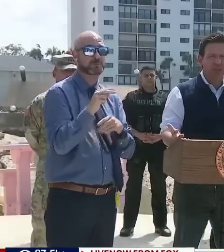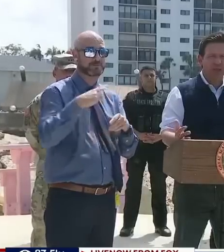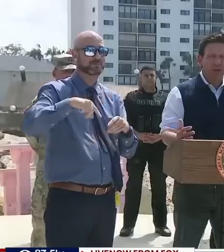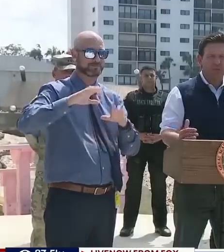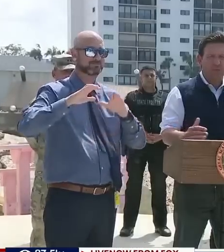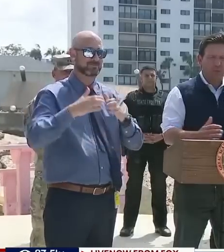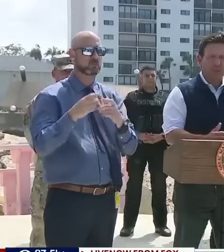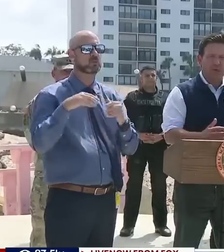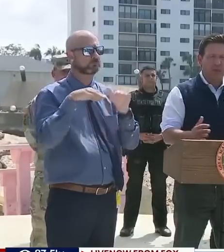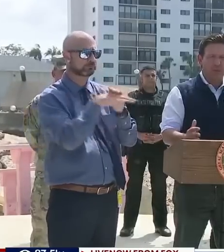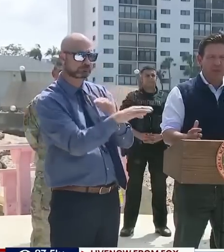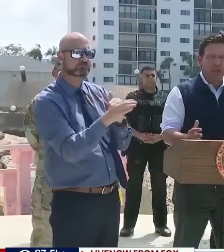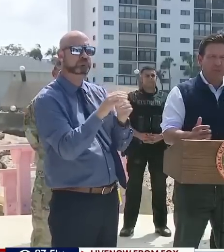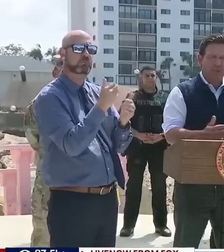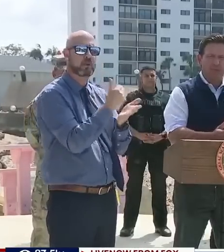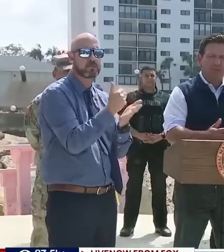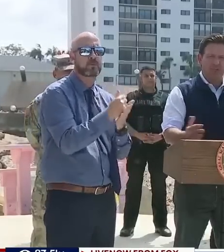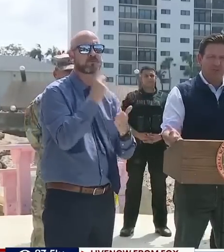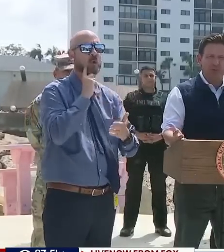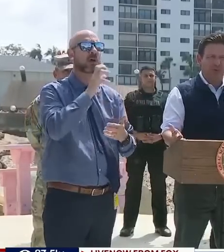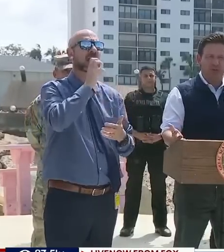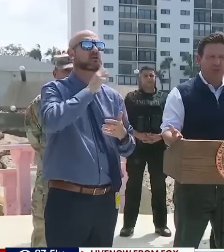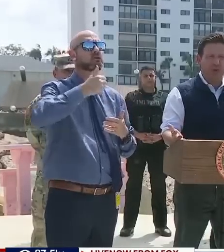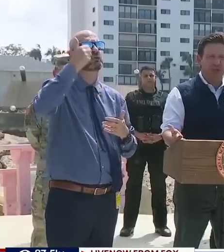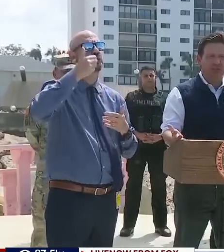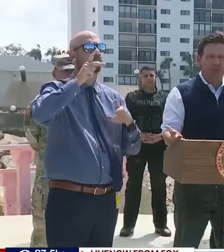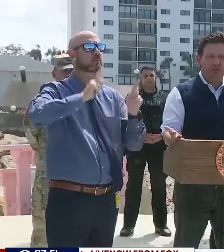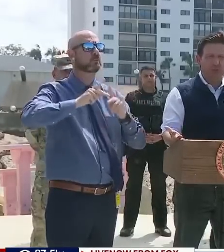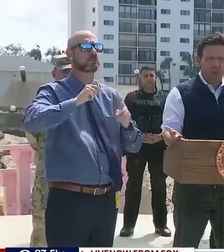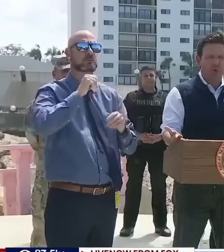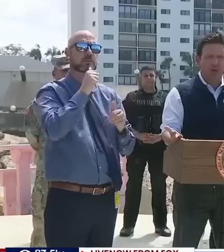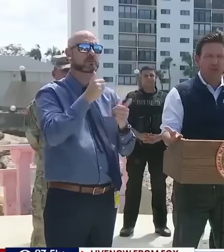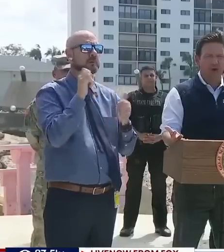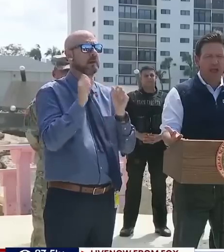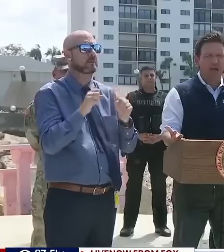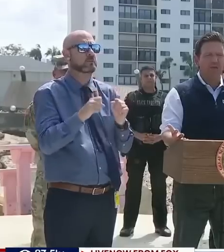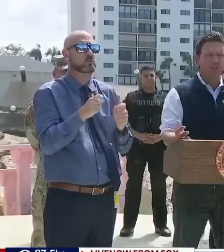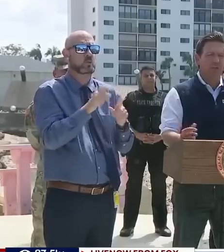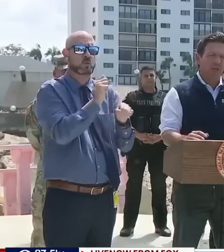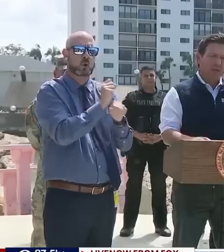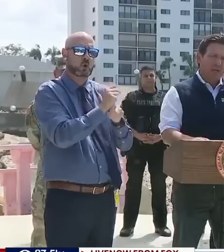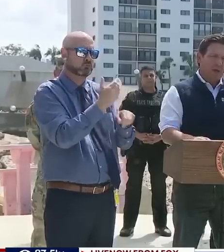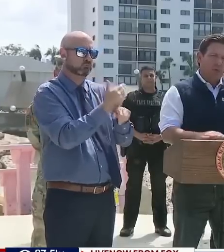like operation Rubicon that goes in and helps with that. And so that's helpful. I think for for elderly, uh, for people